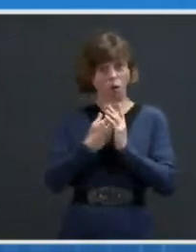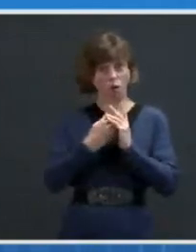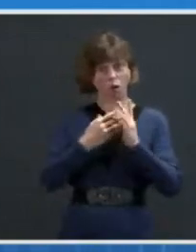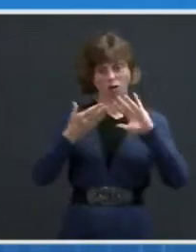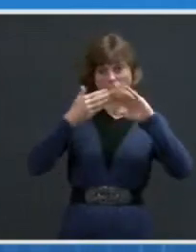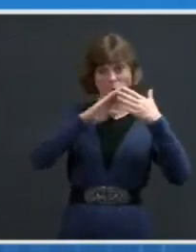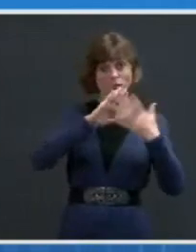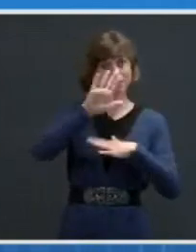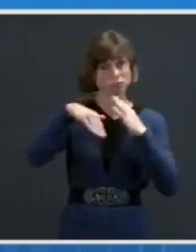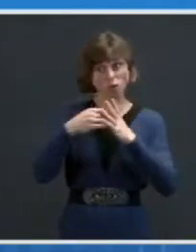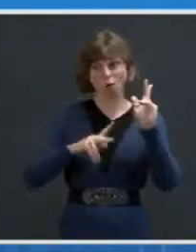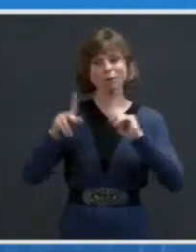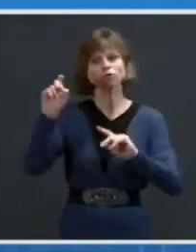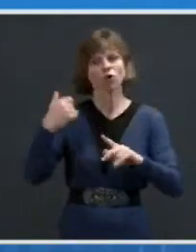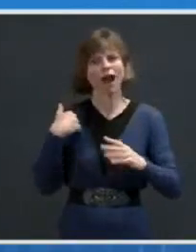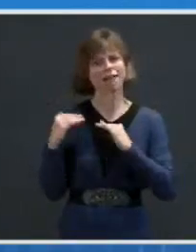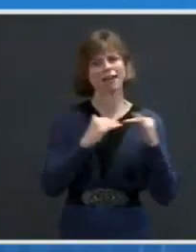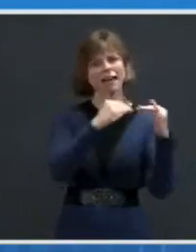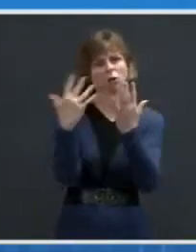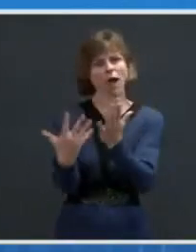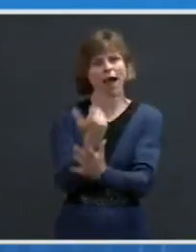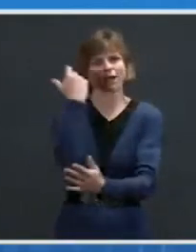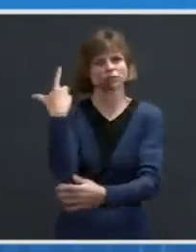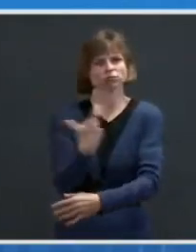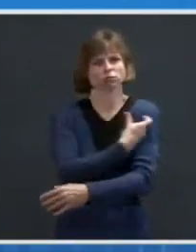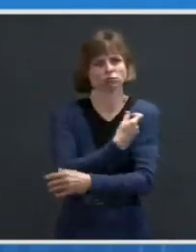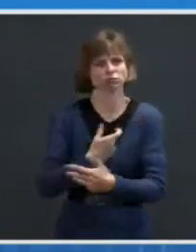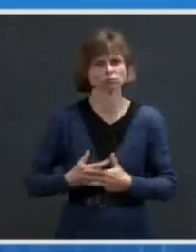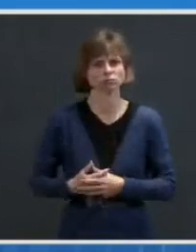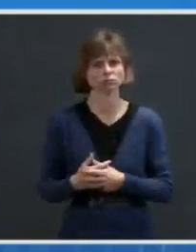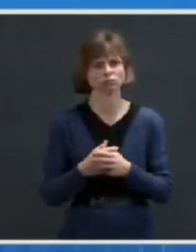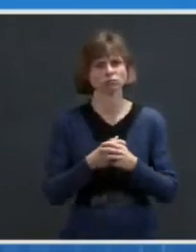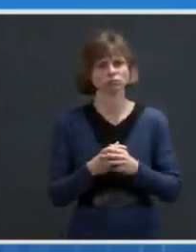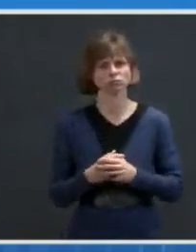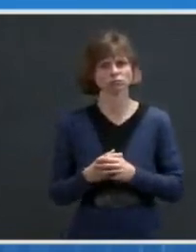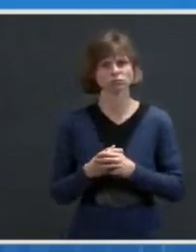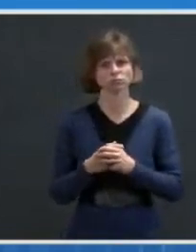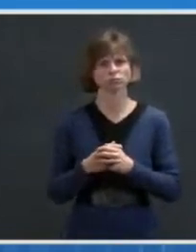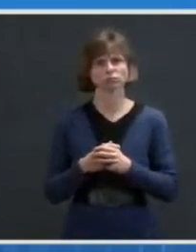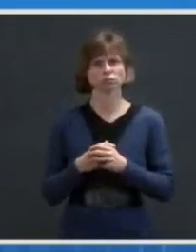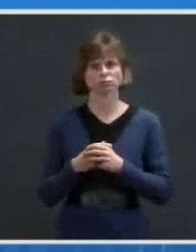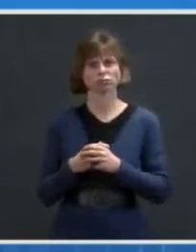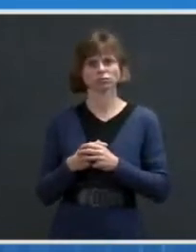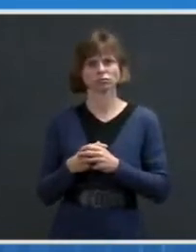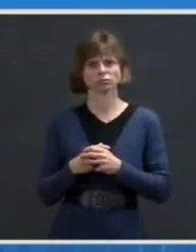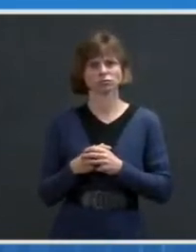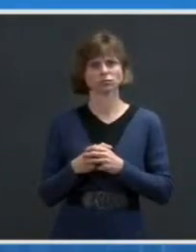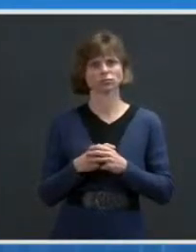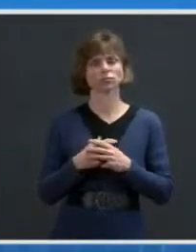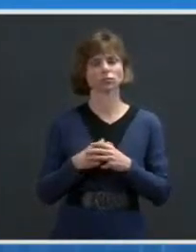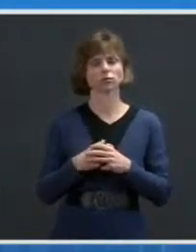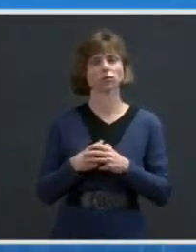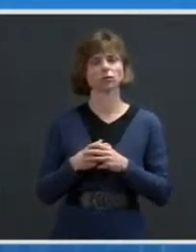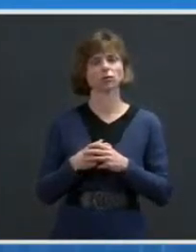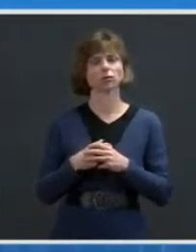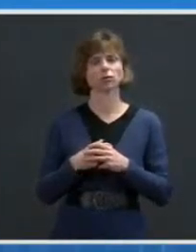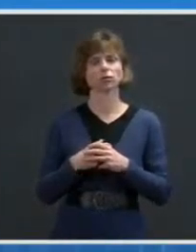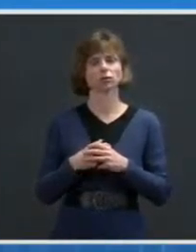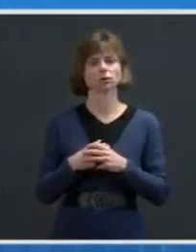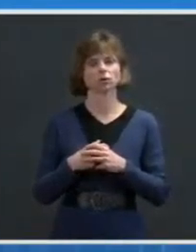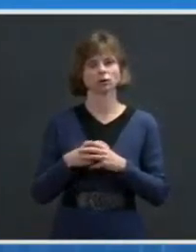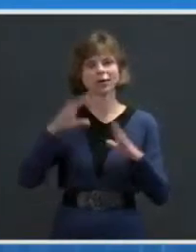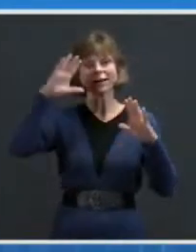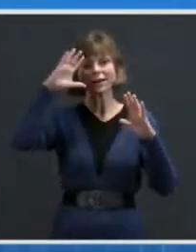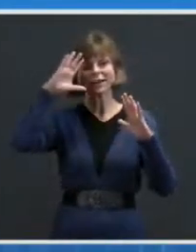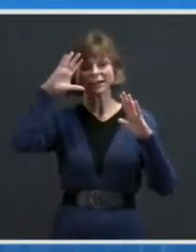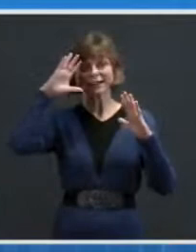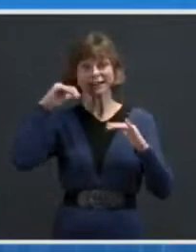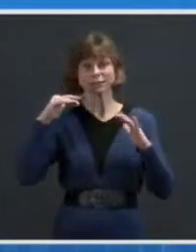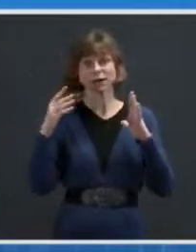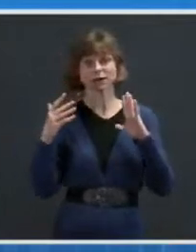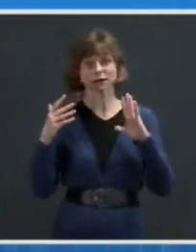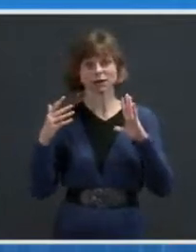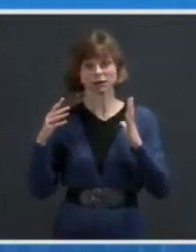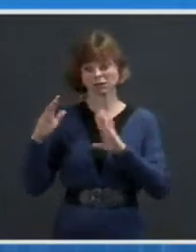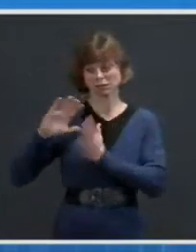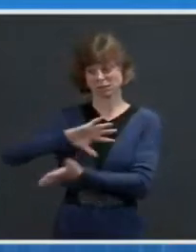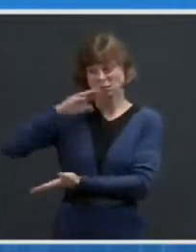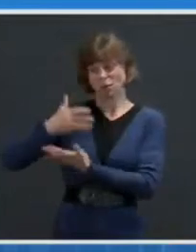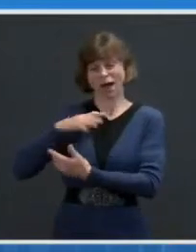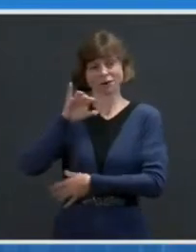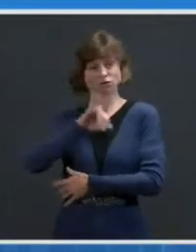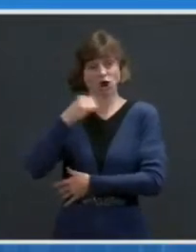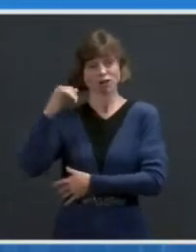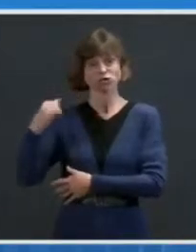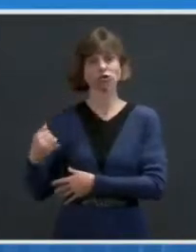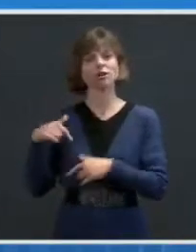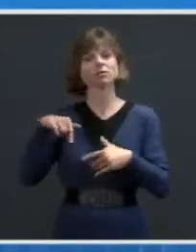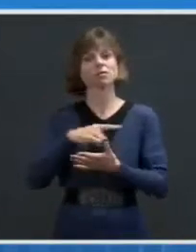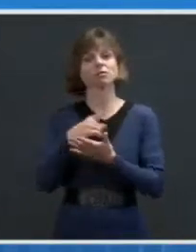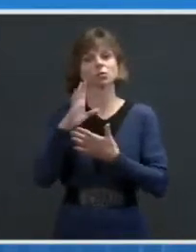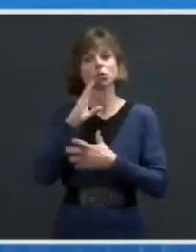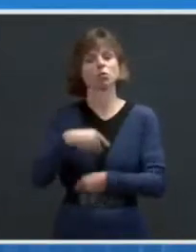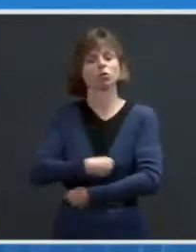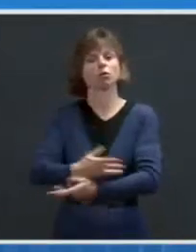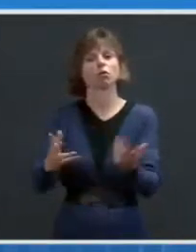VACCINES IN ALL COMMUNITIES.